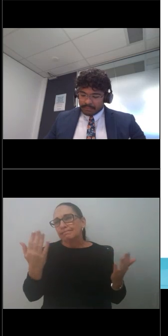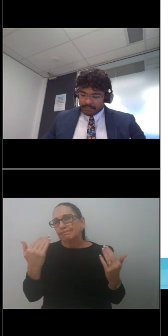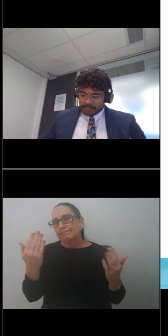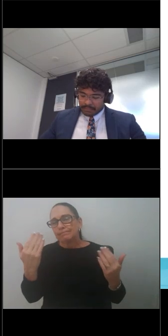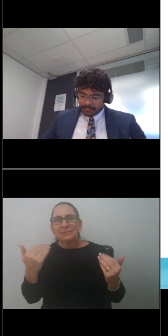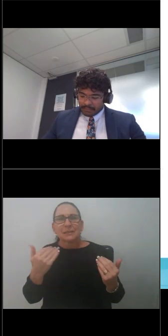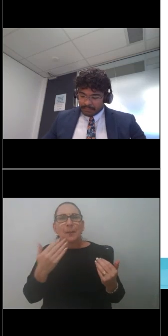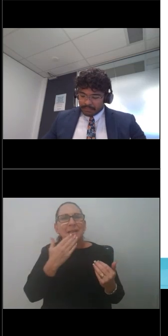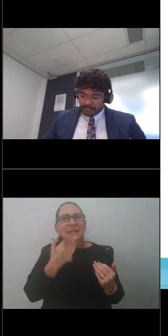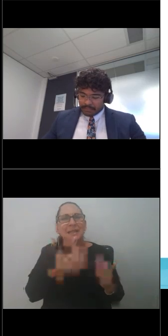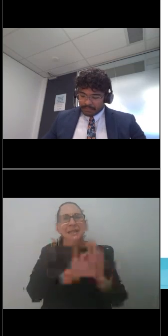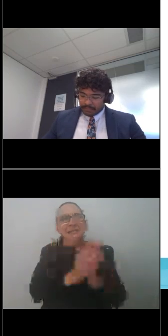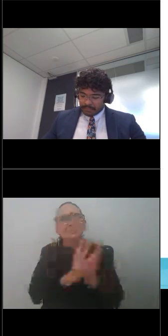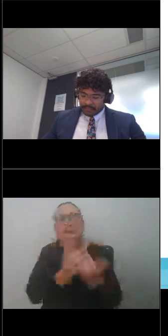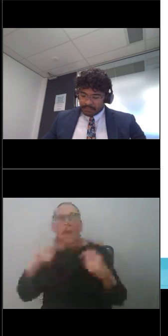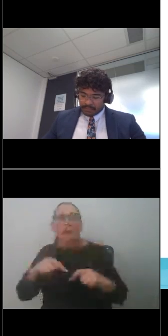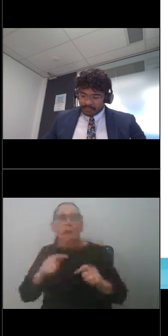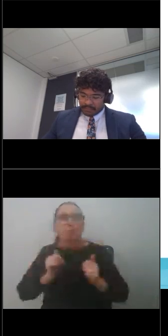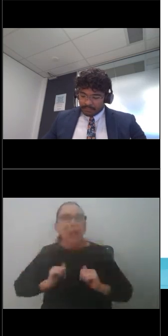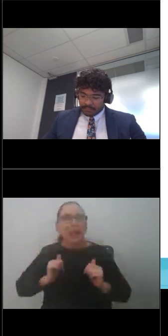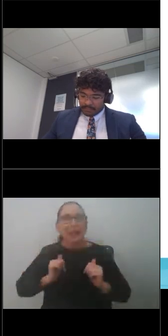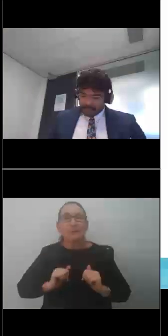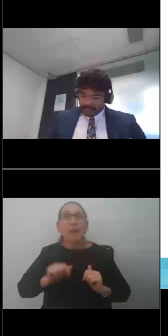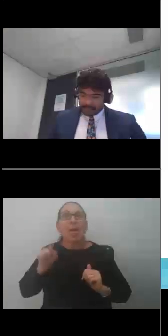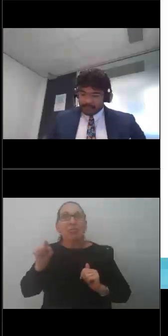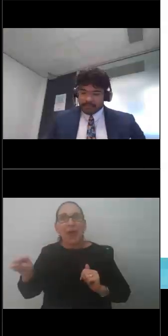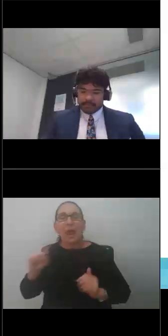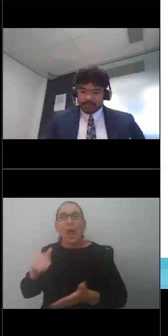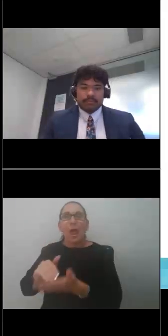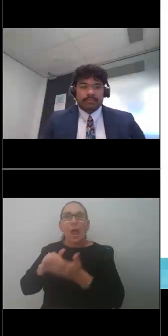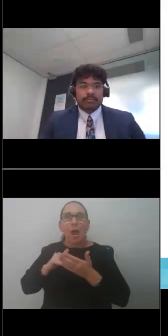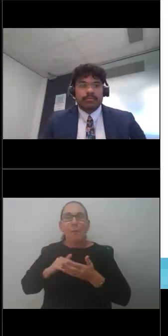conceptualizing it and I think people find it interesting and when it comes to the sticker